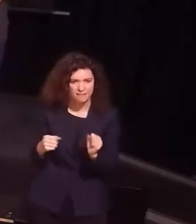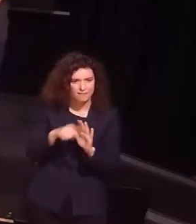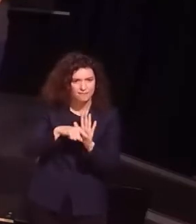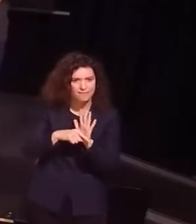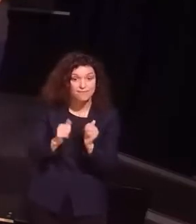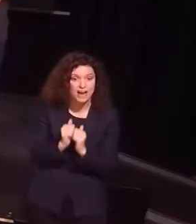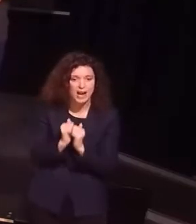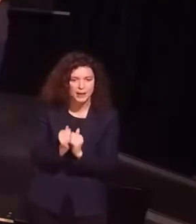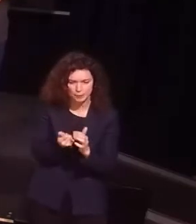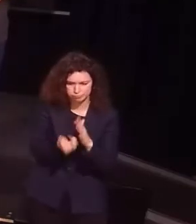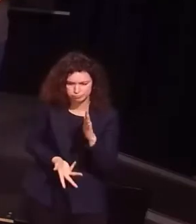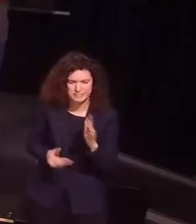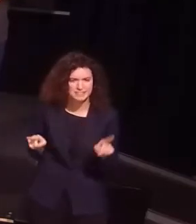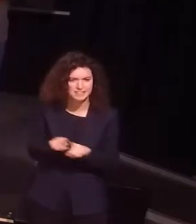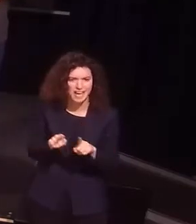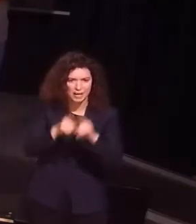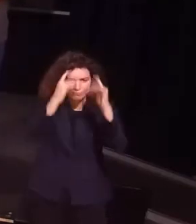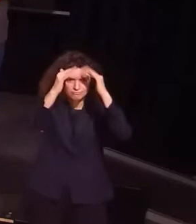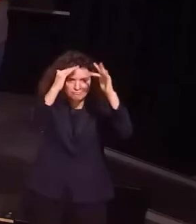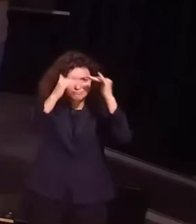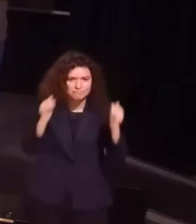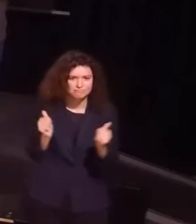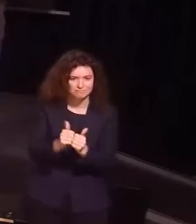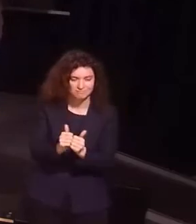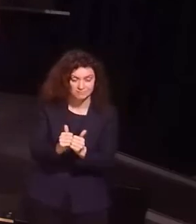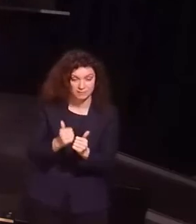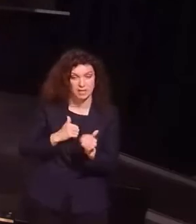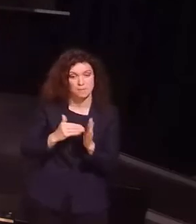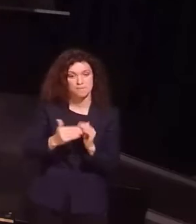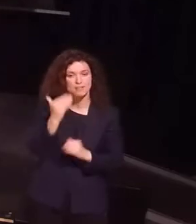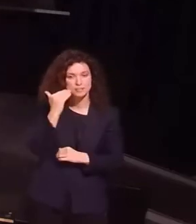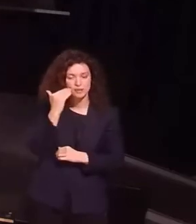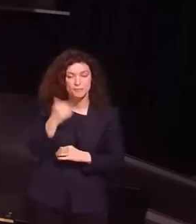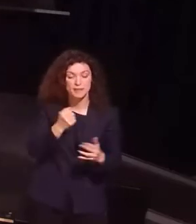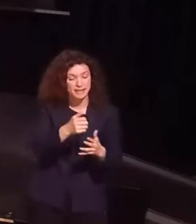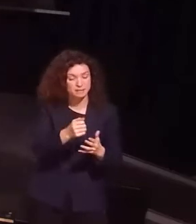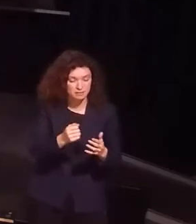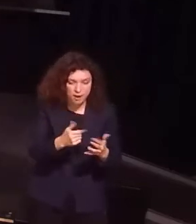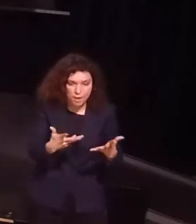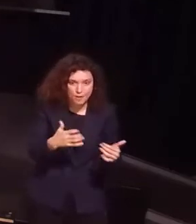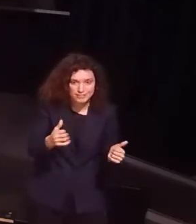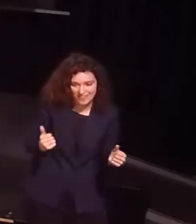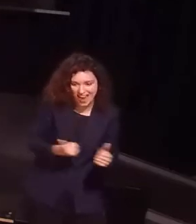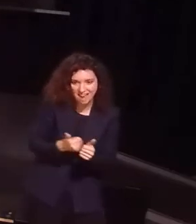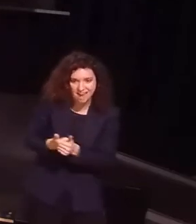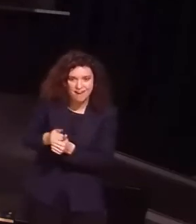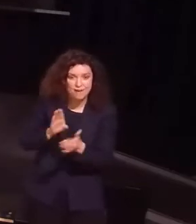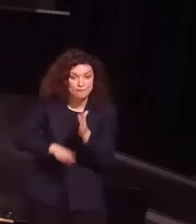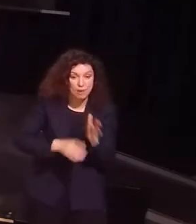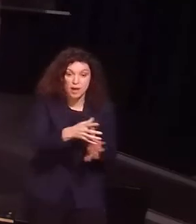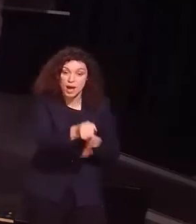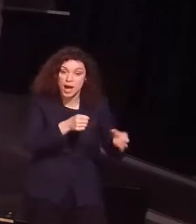of allies coming in from our college hiring programme. When they learn about accessibility,